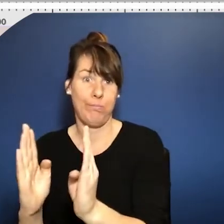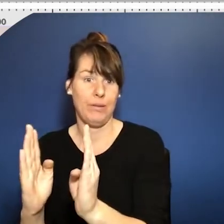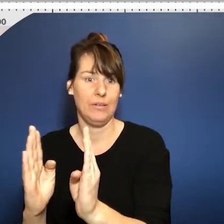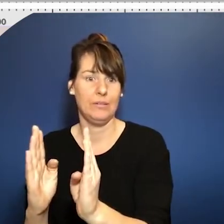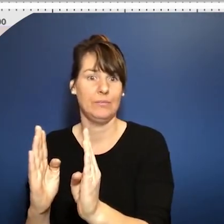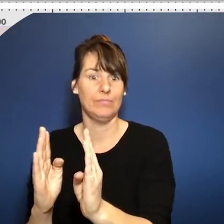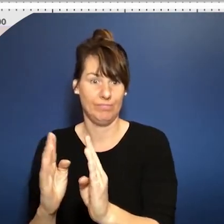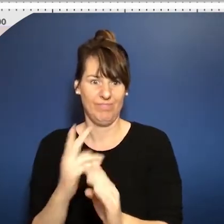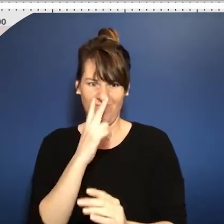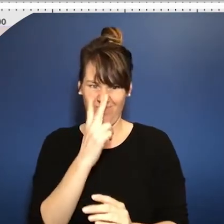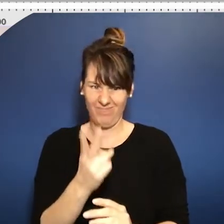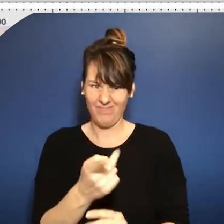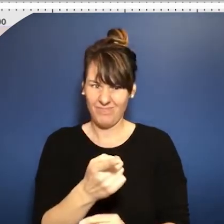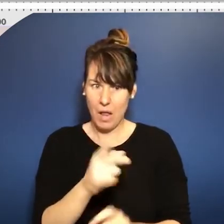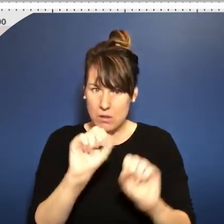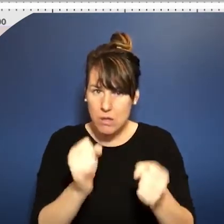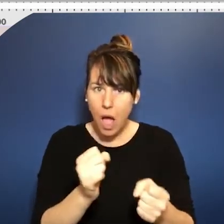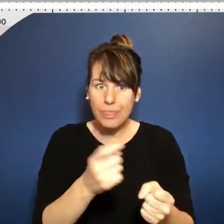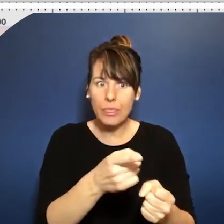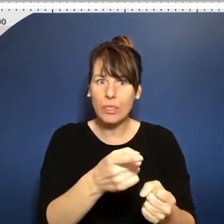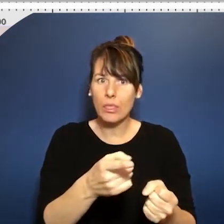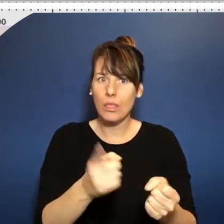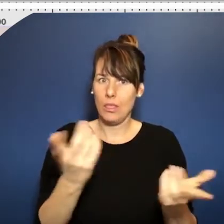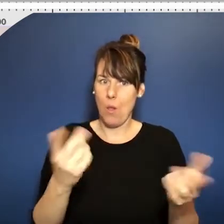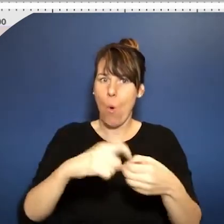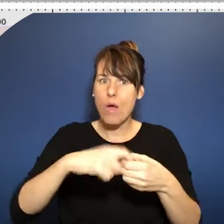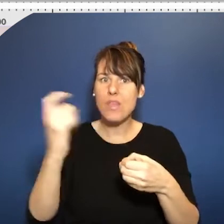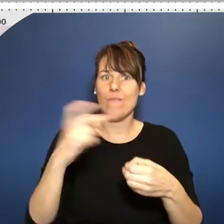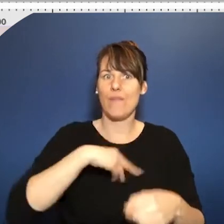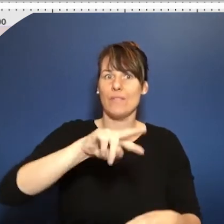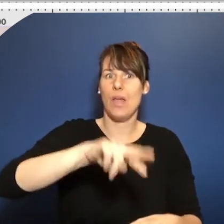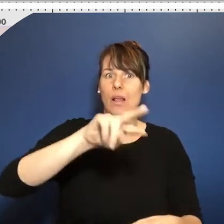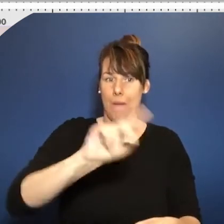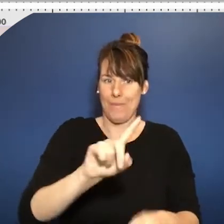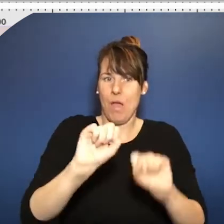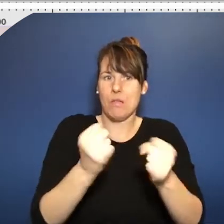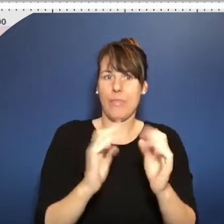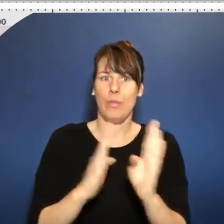they can take the boundaries which can go outside of the first tier.